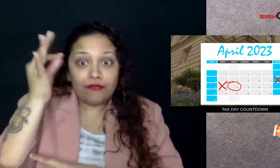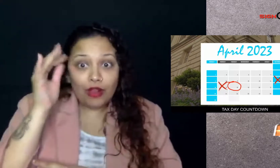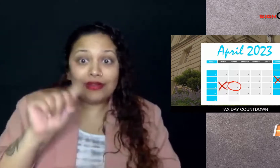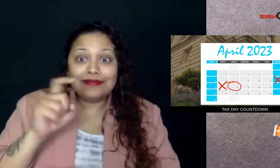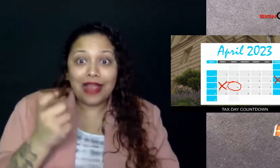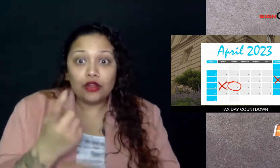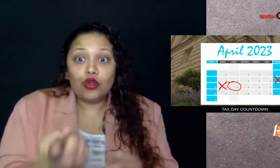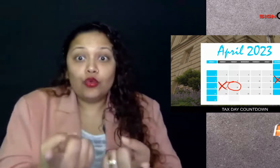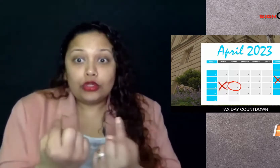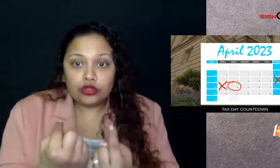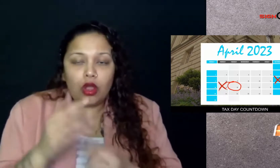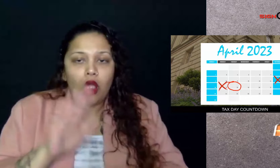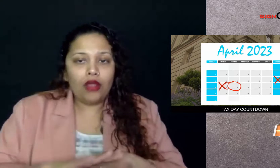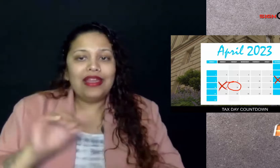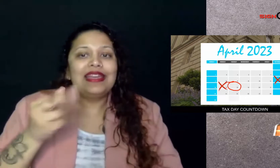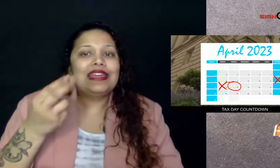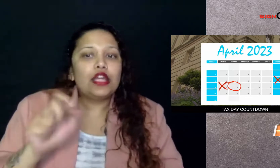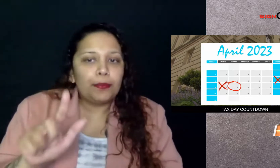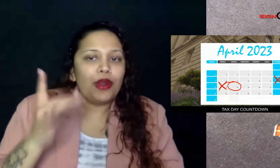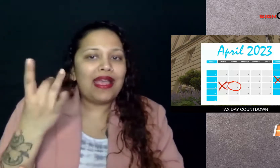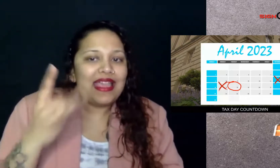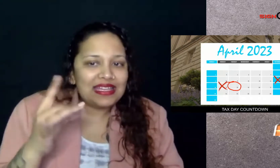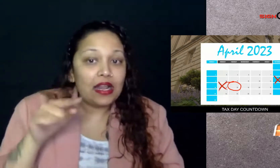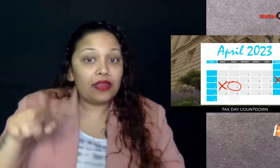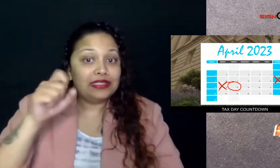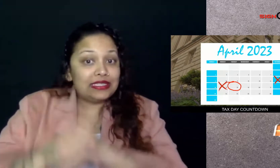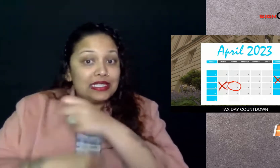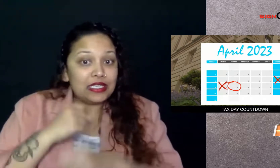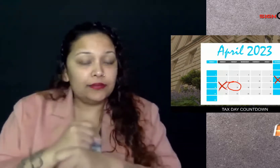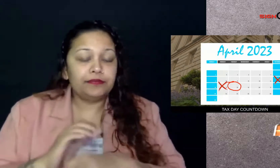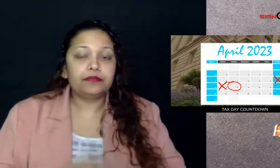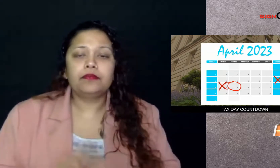So the deadline to file a federal tax return is April 18th this year.